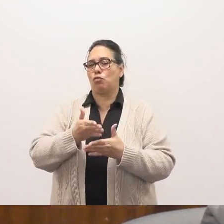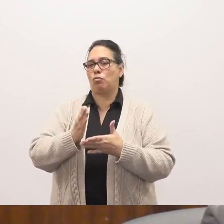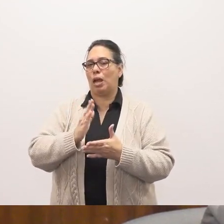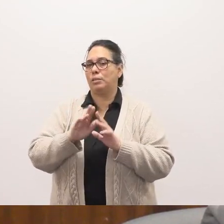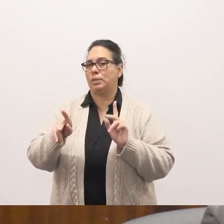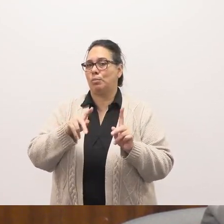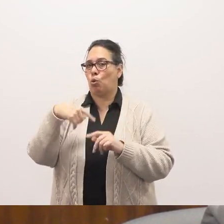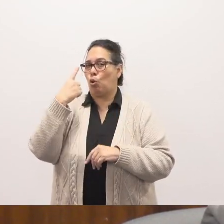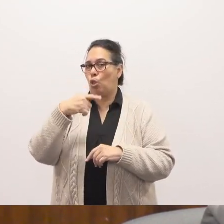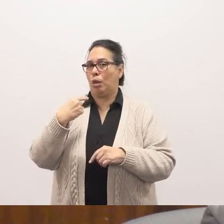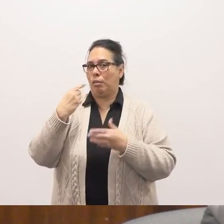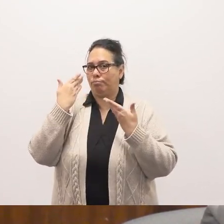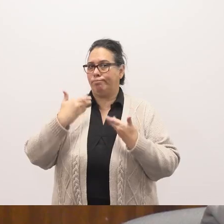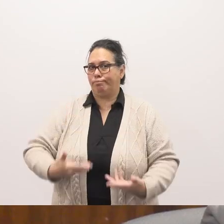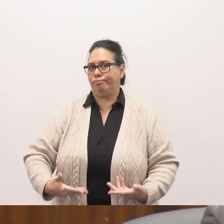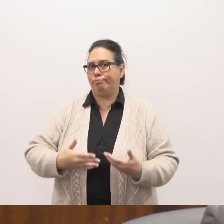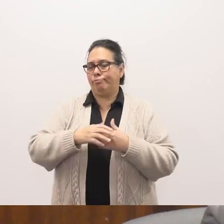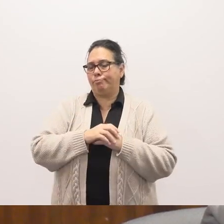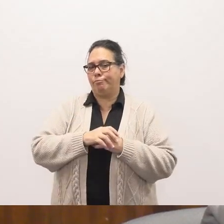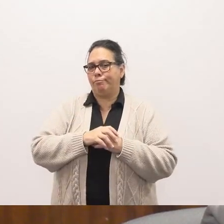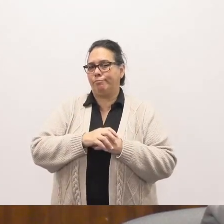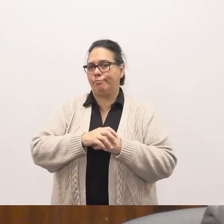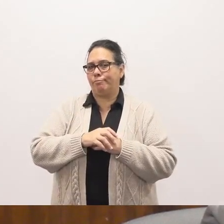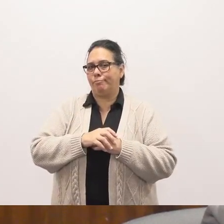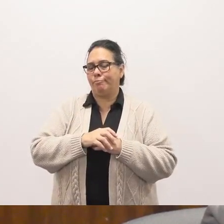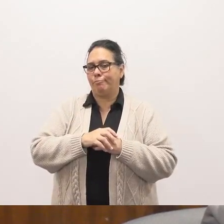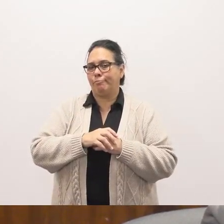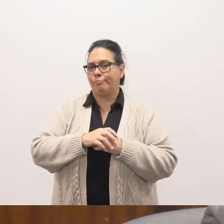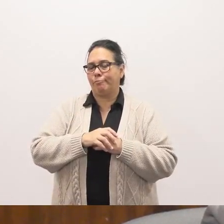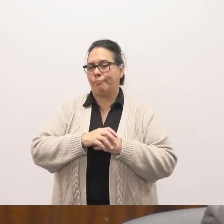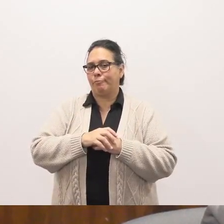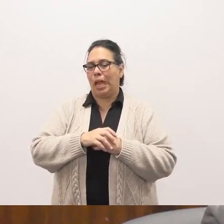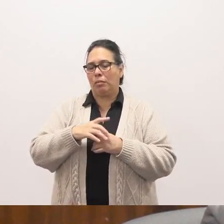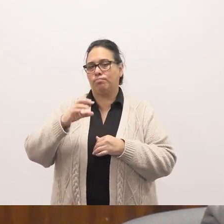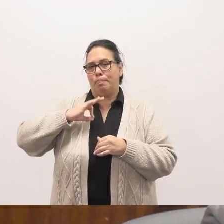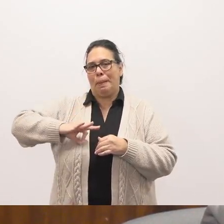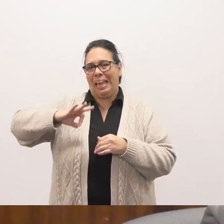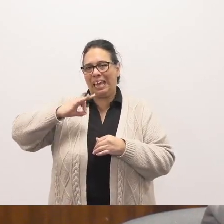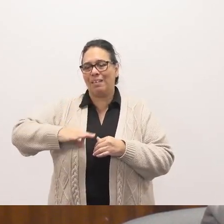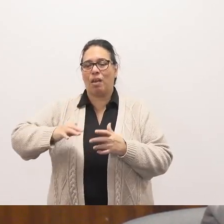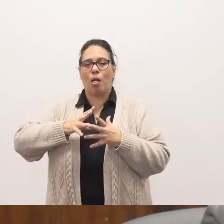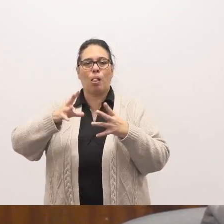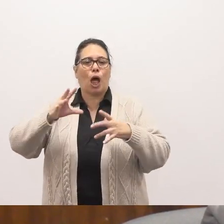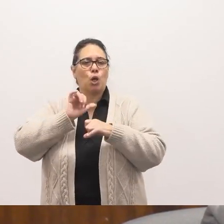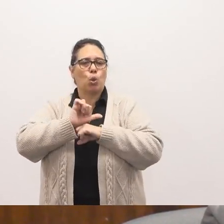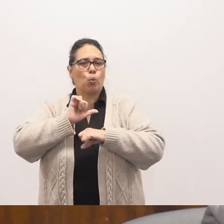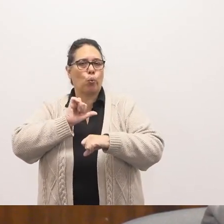And obviously benefited from a lot of the work that my predecessors did.